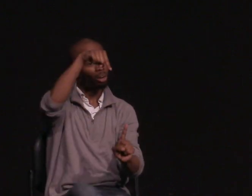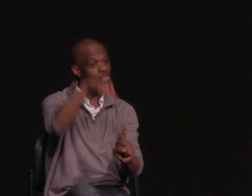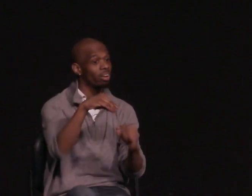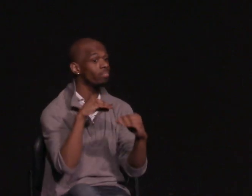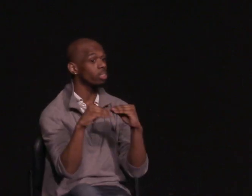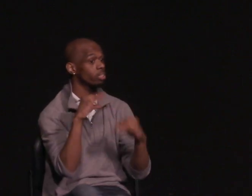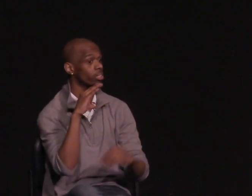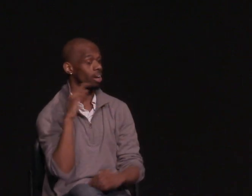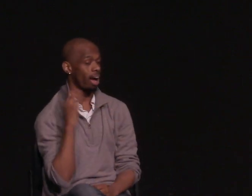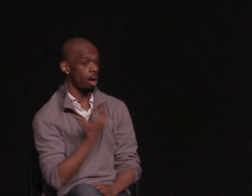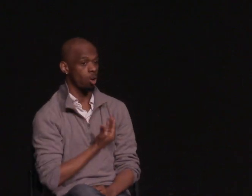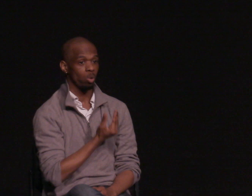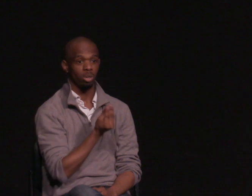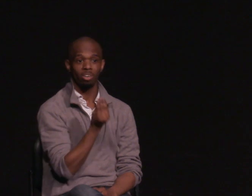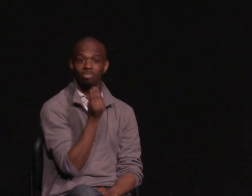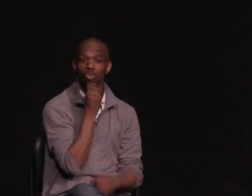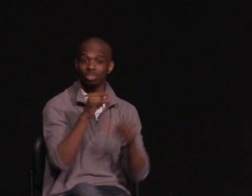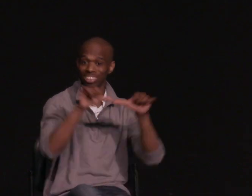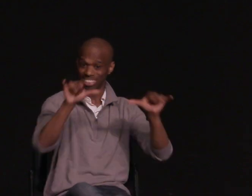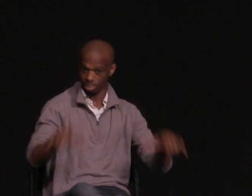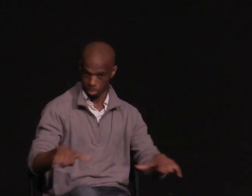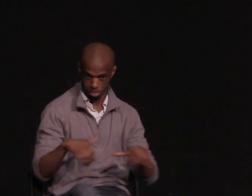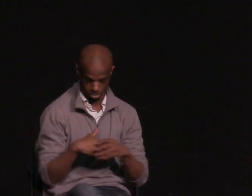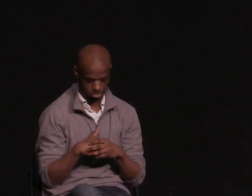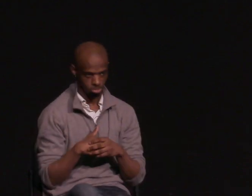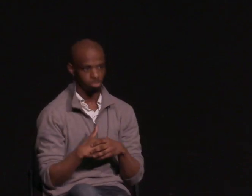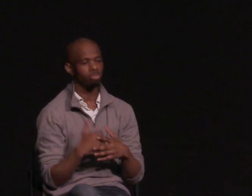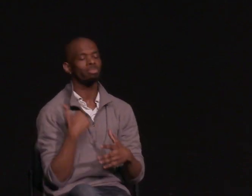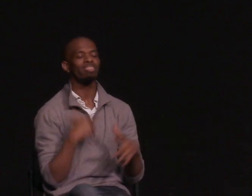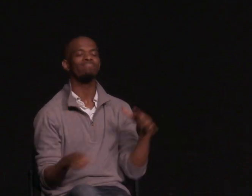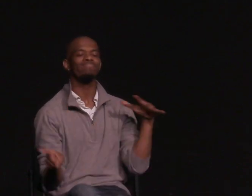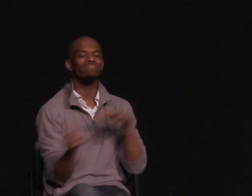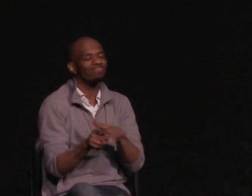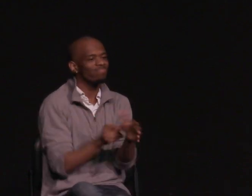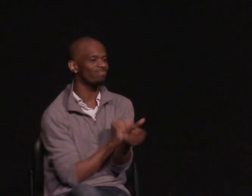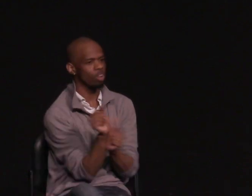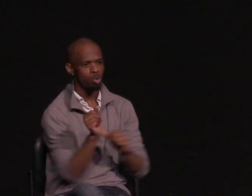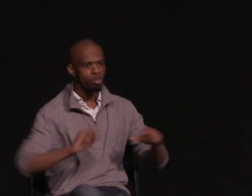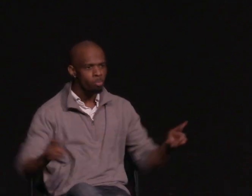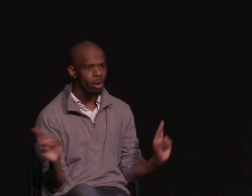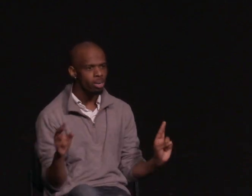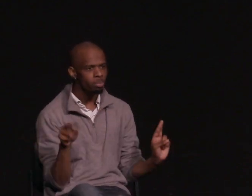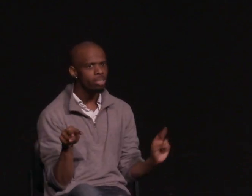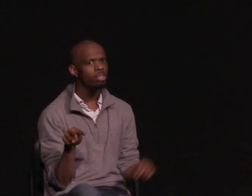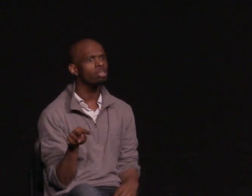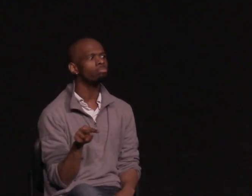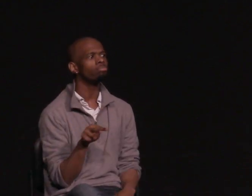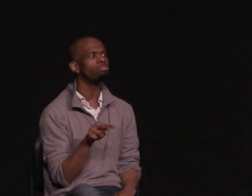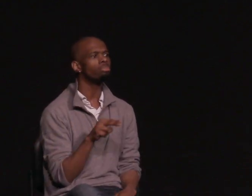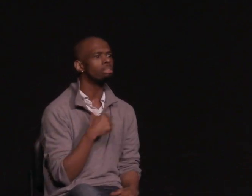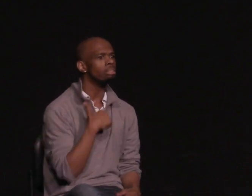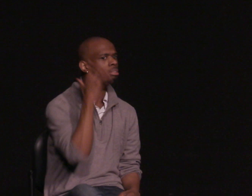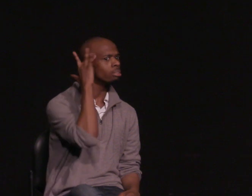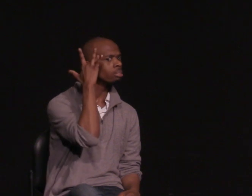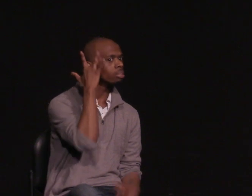I was always bothered by a few things when I showed up. There were mostly--most often, majority-White spaces,